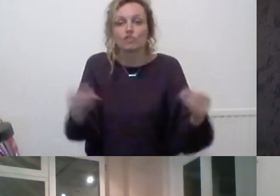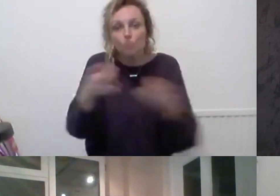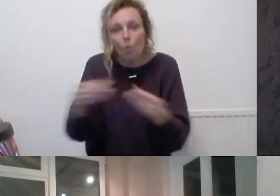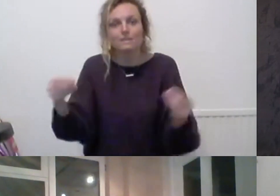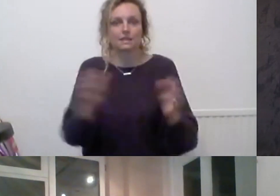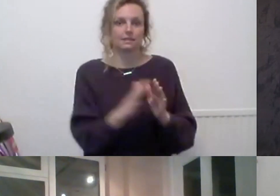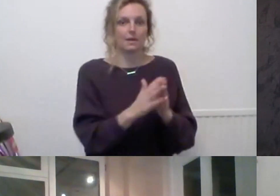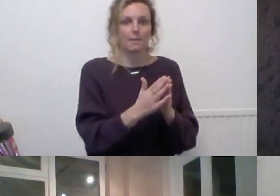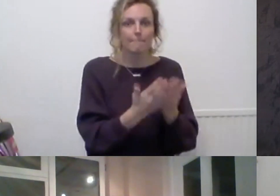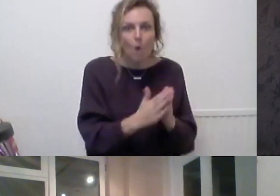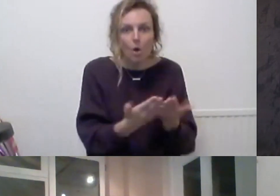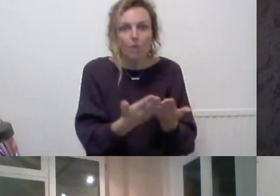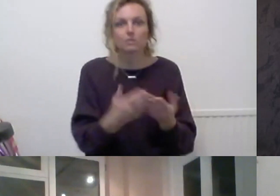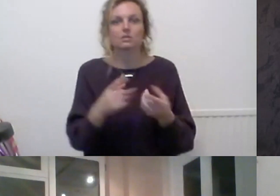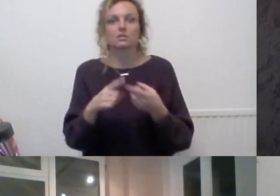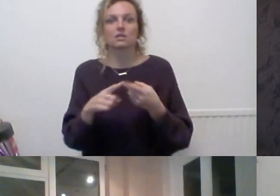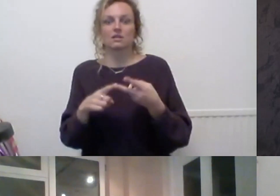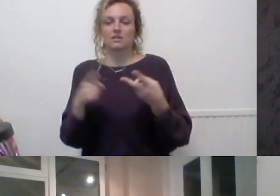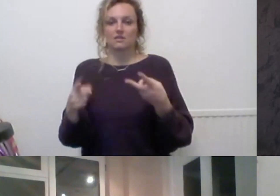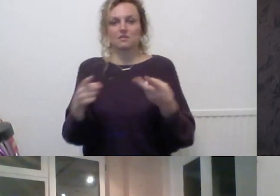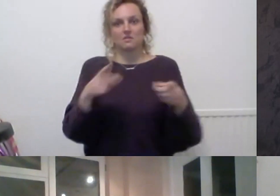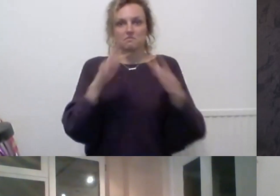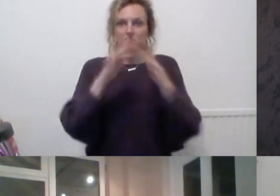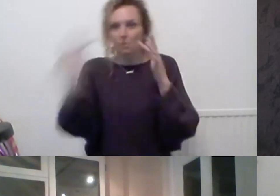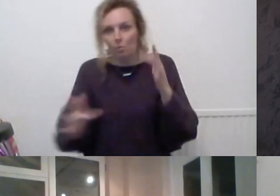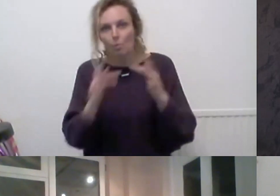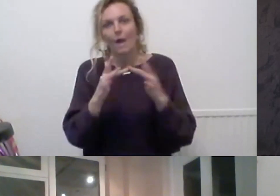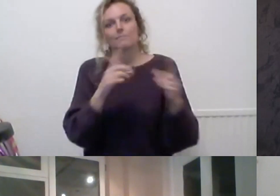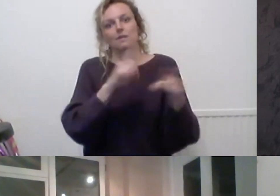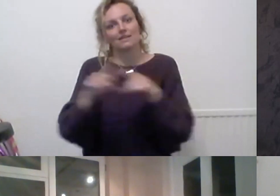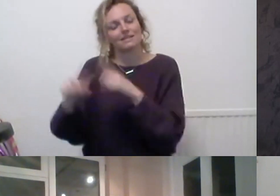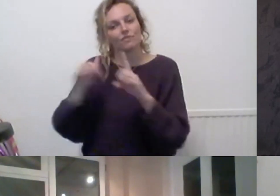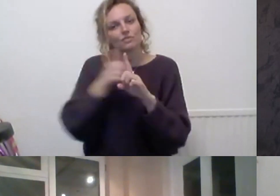the participants, all the links into the posters and videos in different languages,